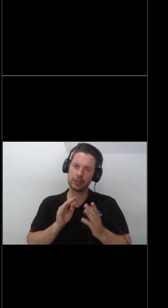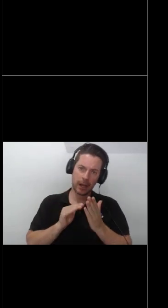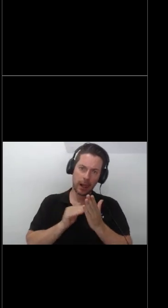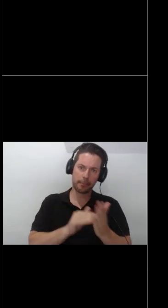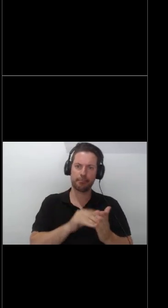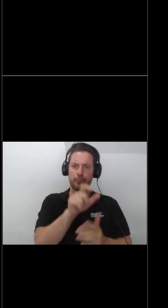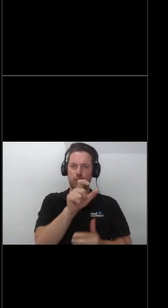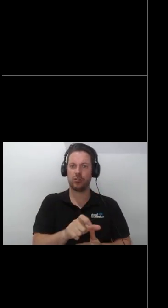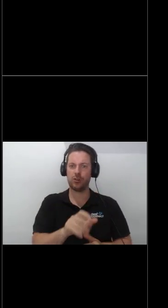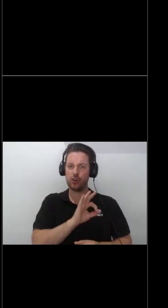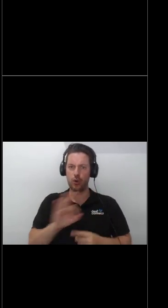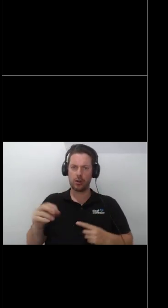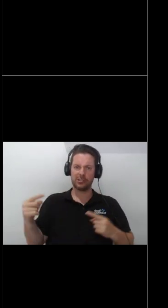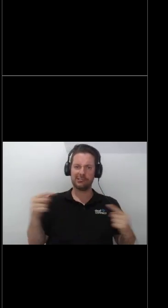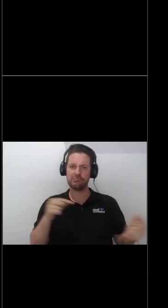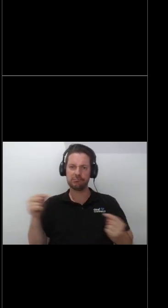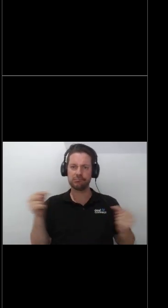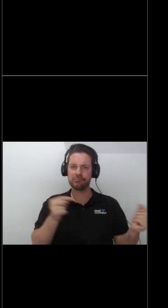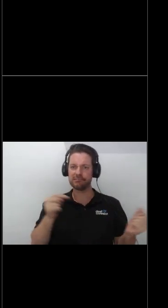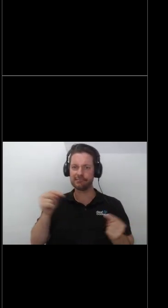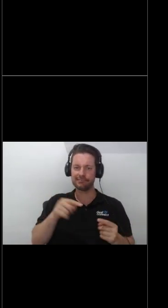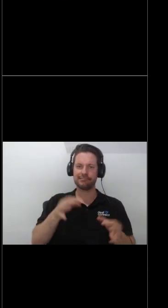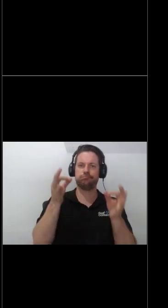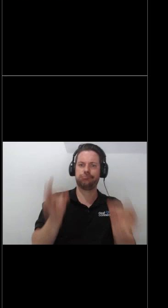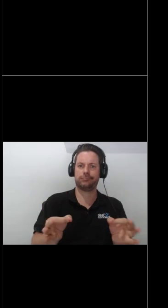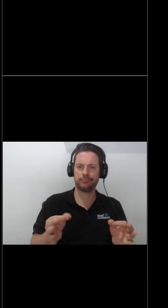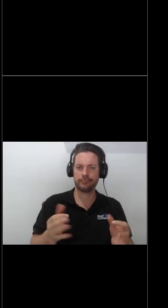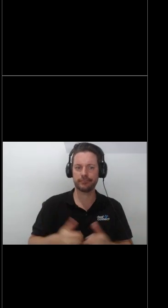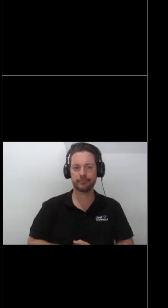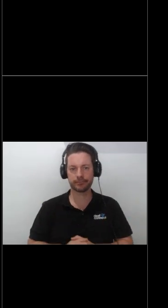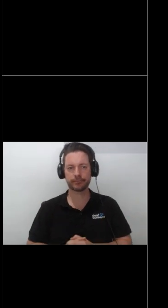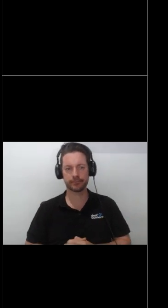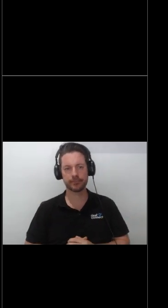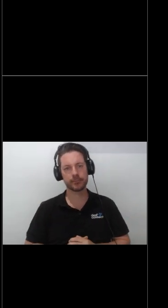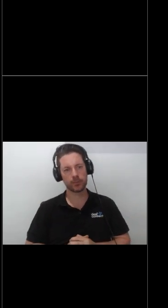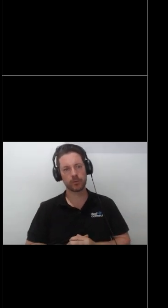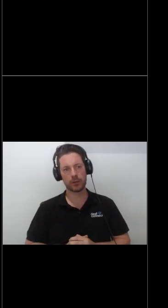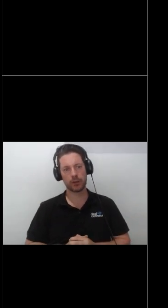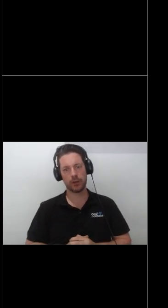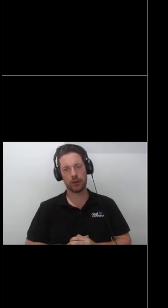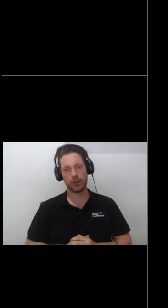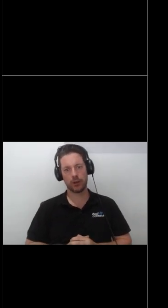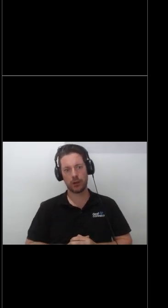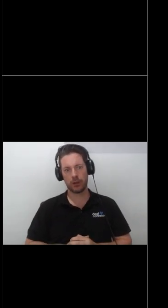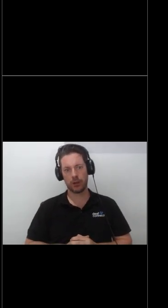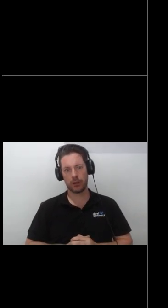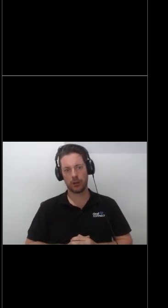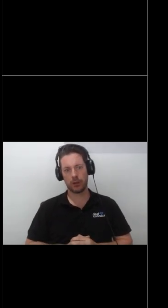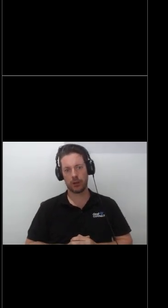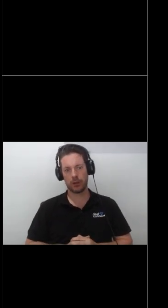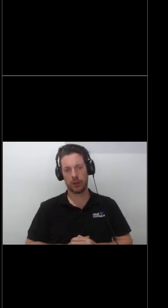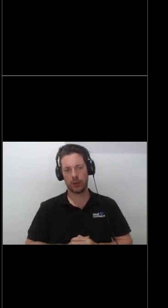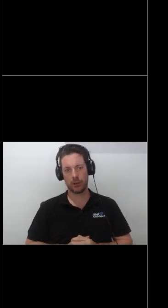in approaching the jurisdiction, it's really important to realize that people who come before the tribunal come from diverse